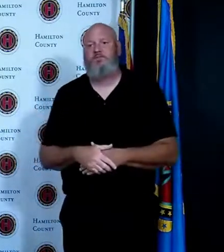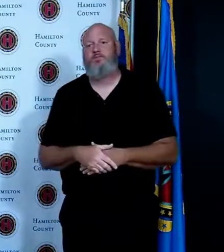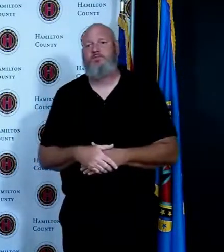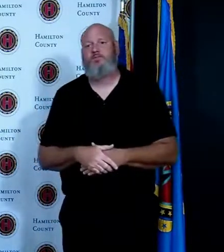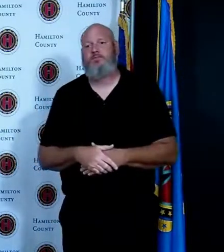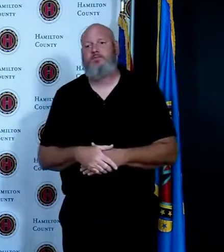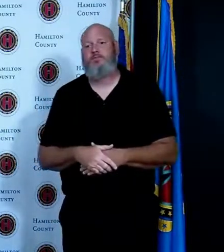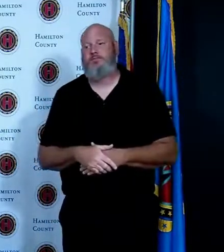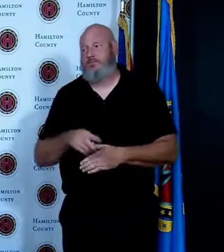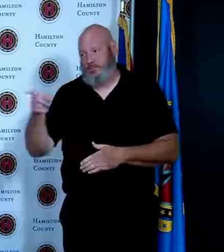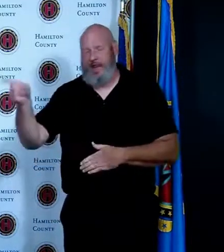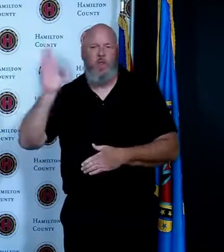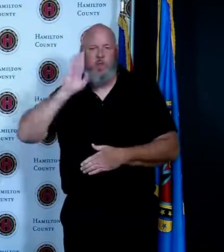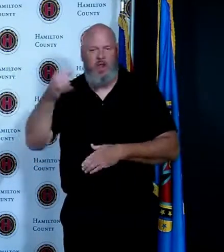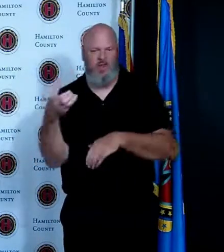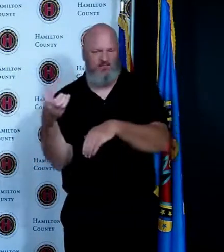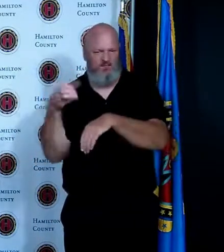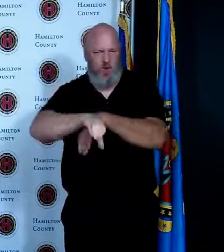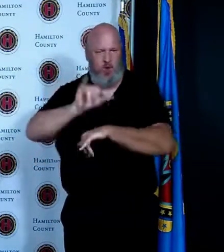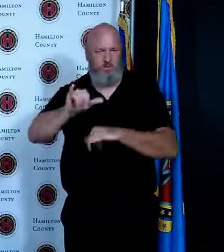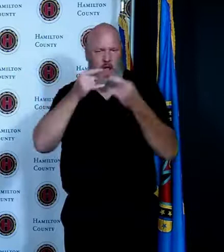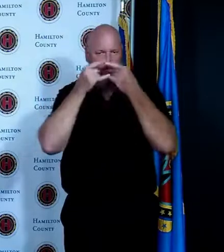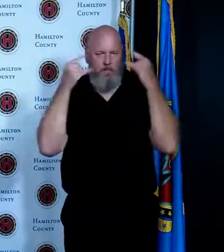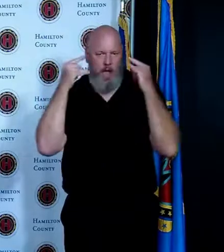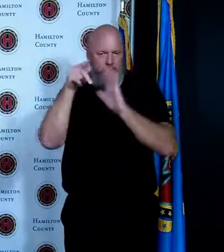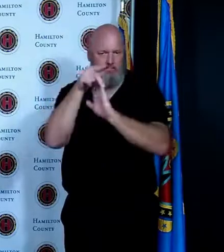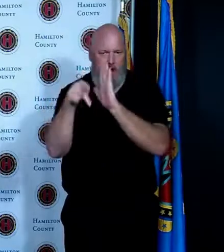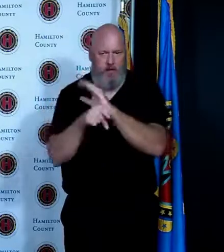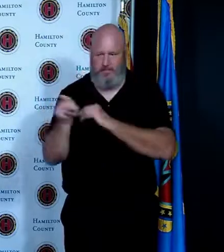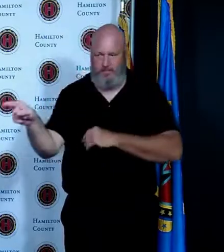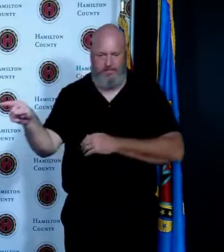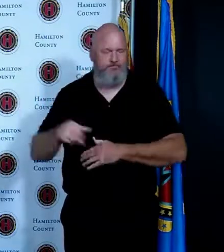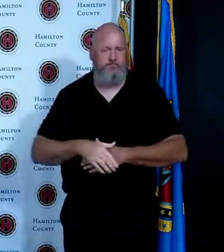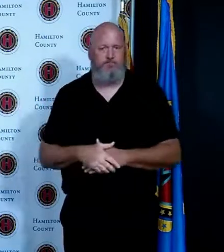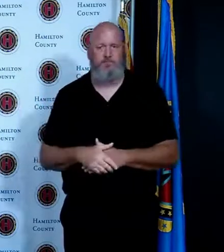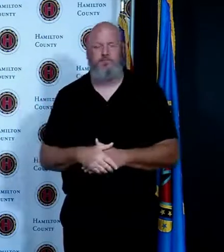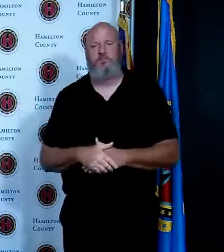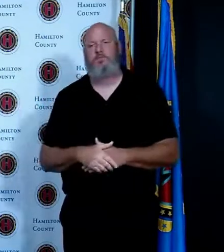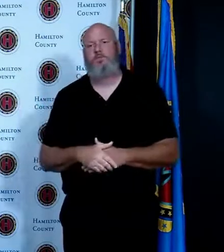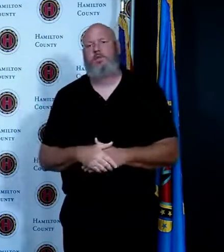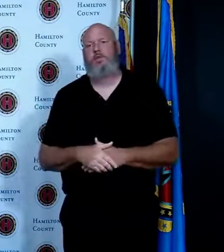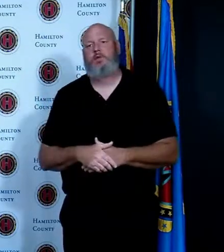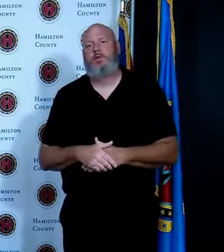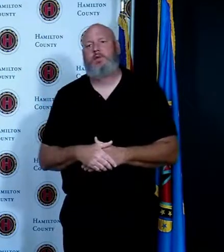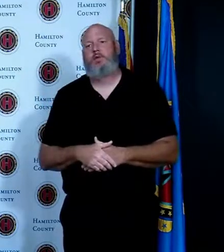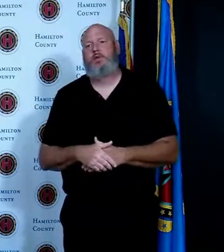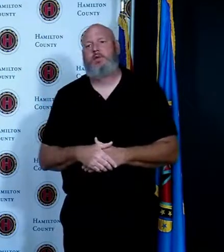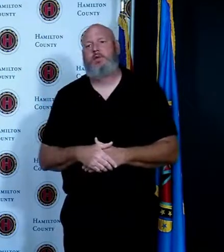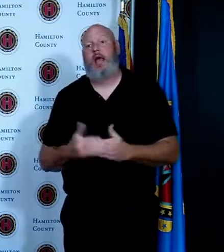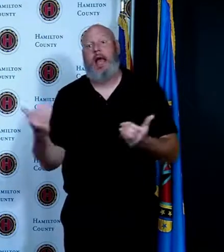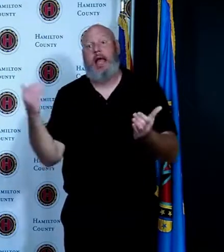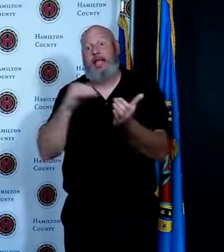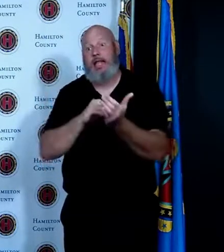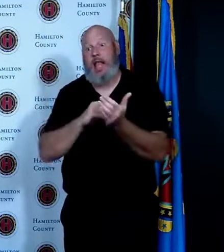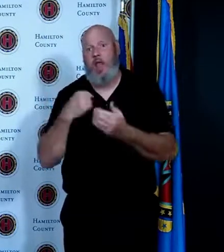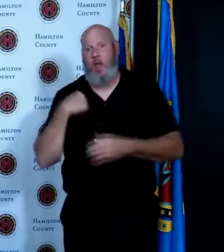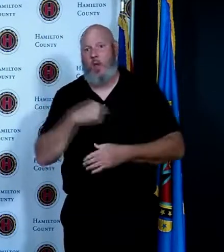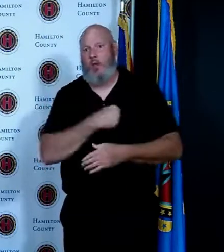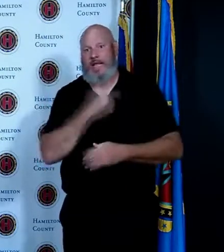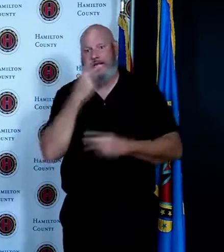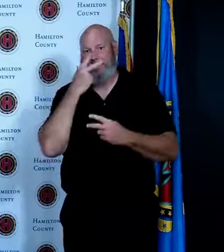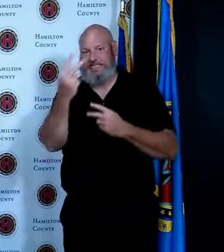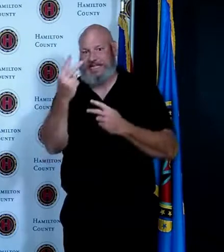but one last thing so we've already seen some social media around the idea of